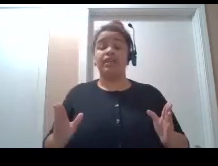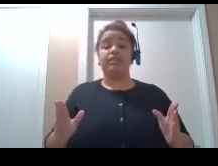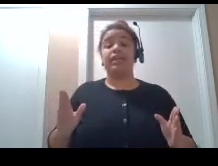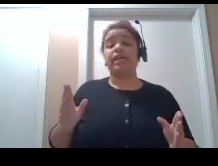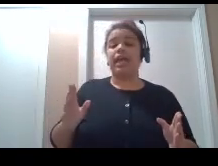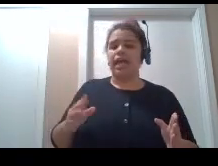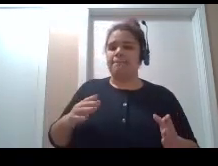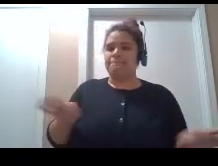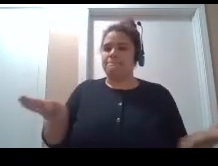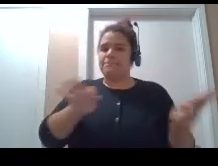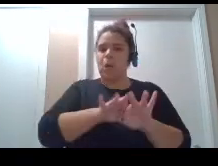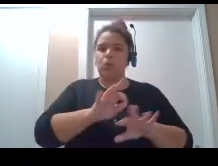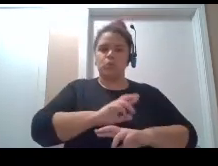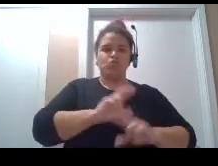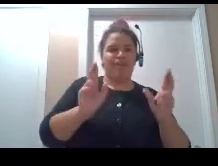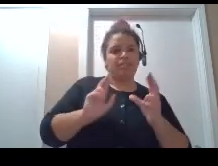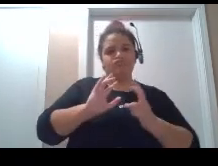“what questions do you have about the job?”